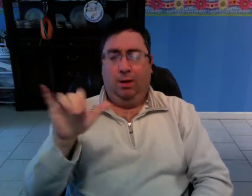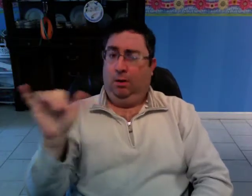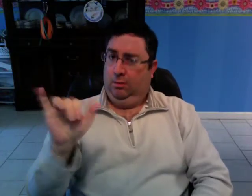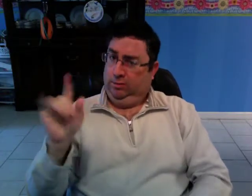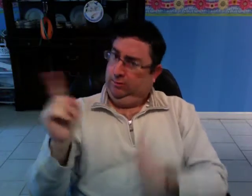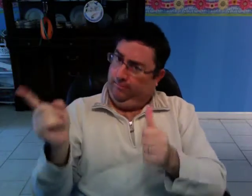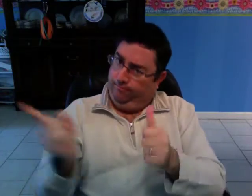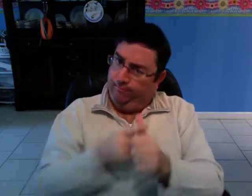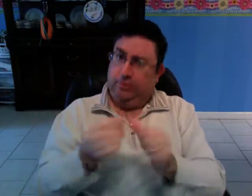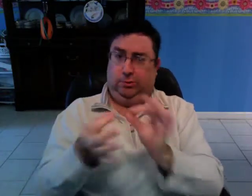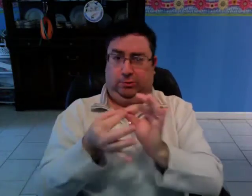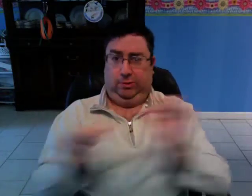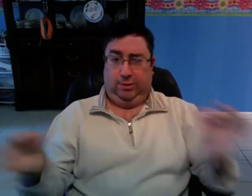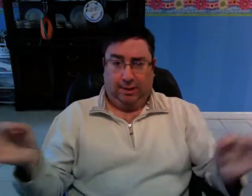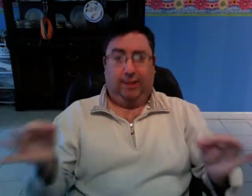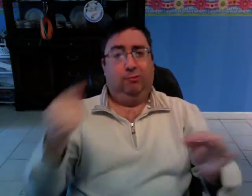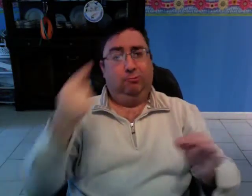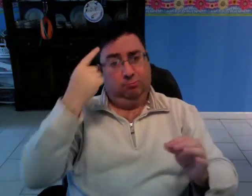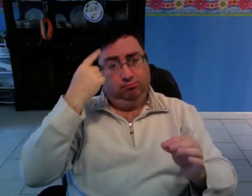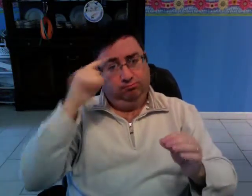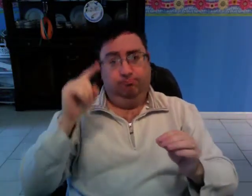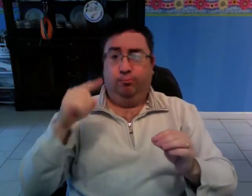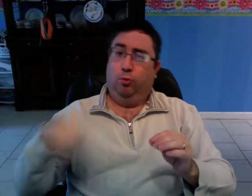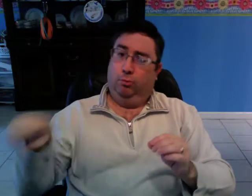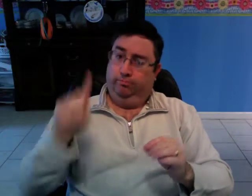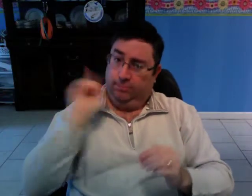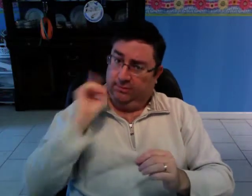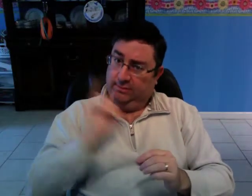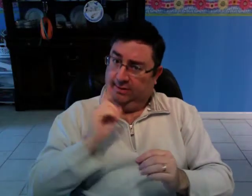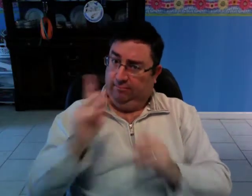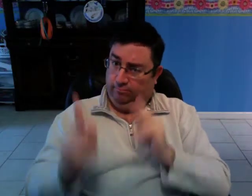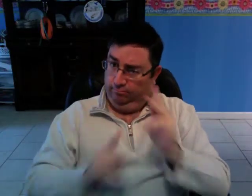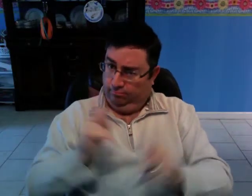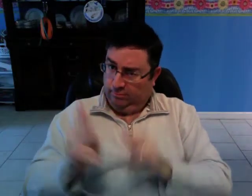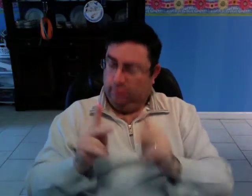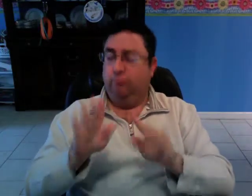ASL as a first language for Deaf people and children,